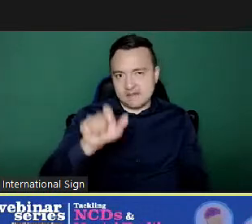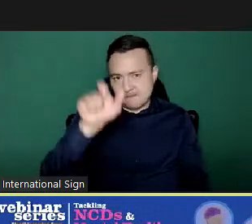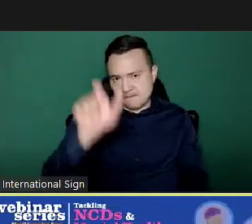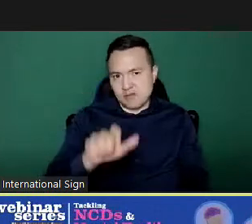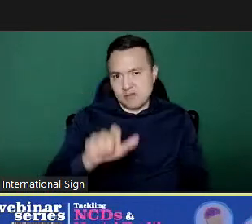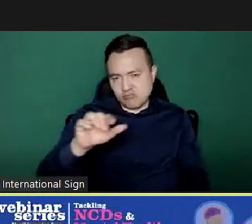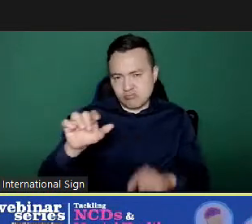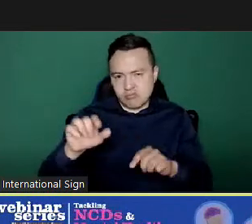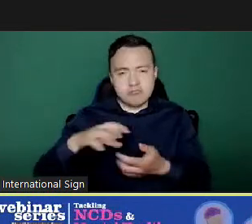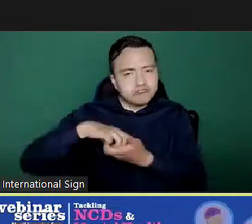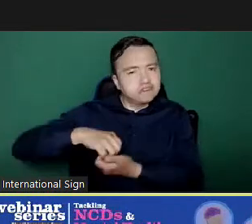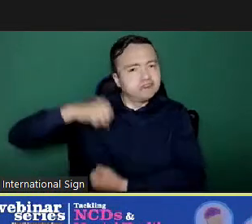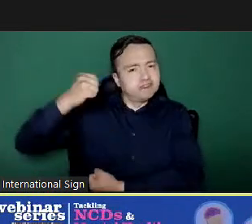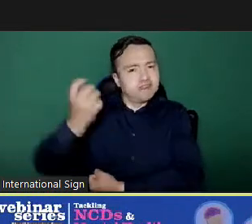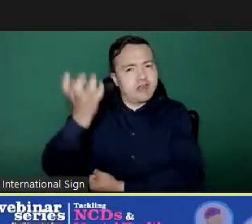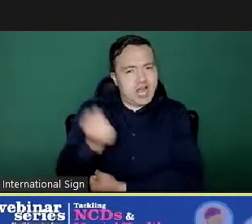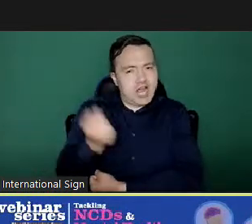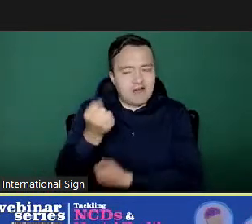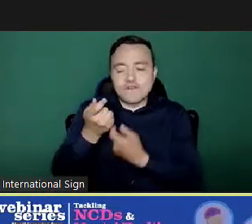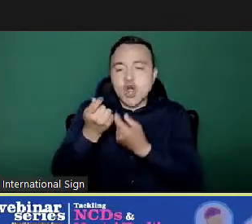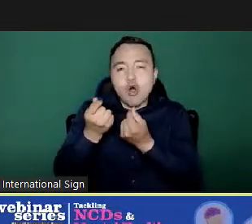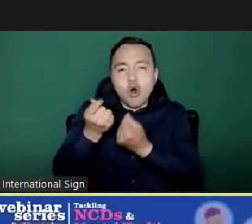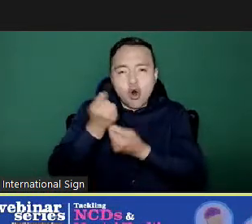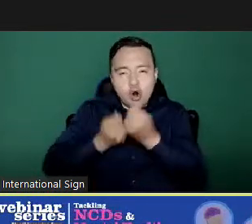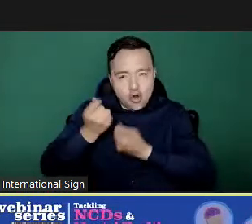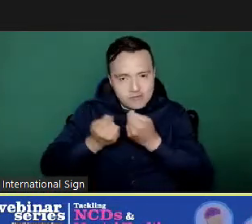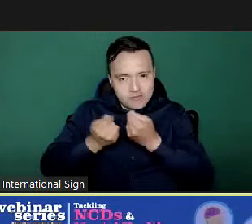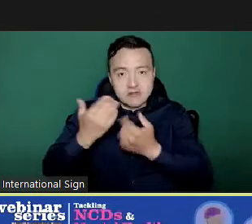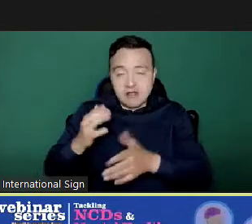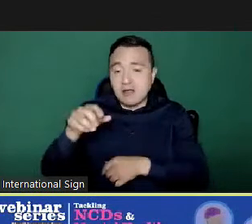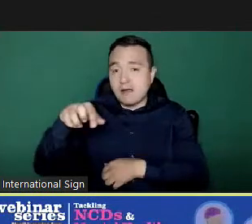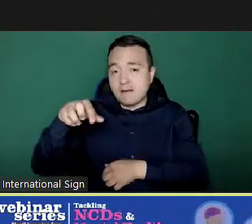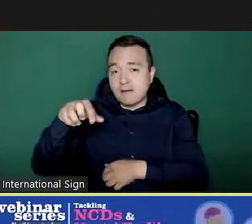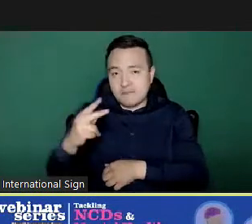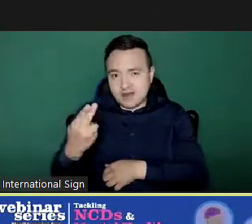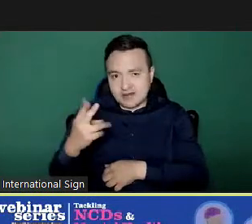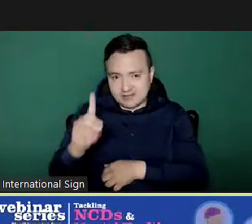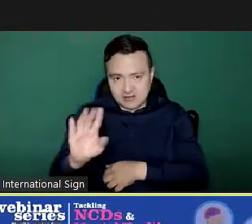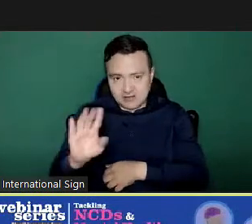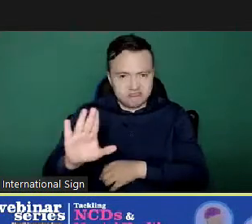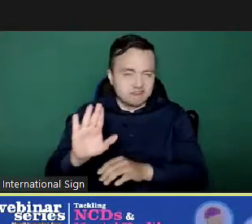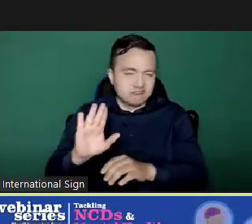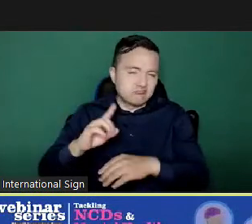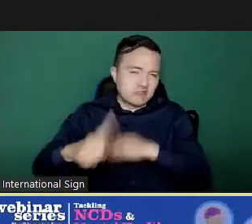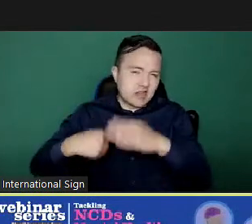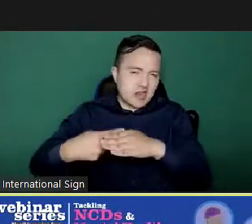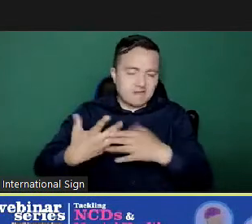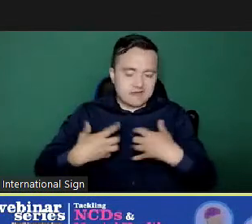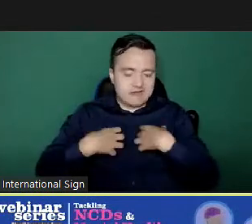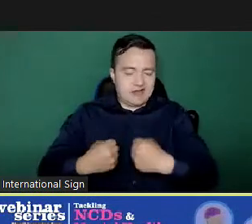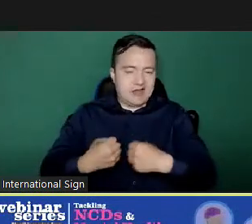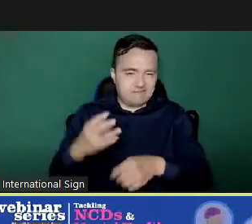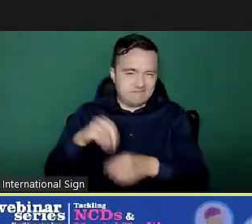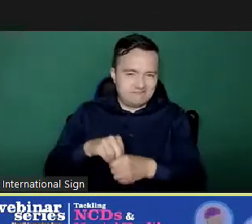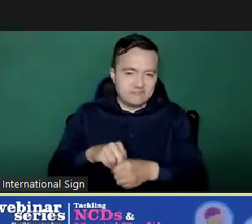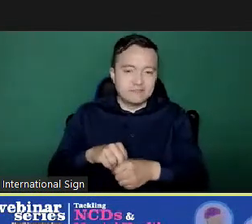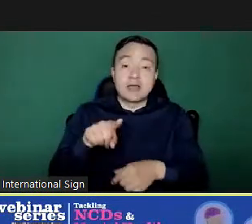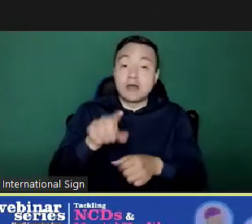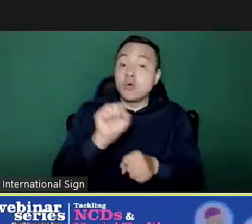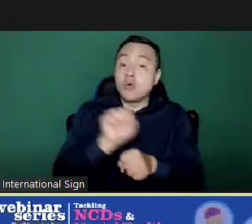member countries on the response to COVID in areas of health and social protection. He over sees a large portfolio of technical assistance